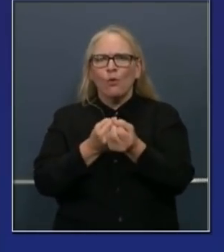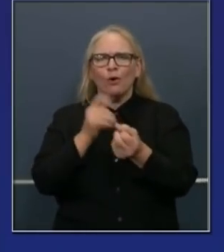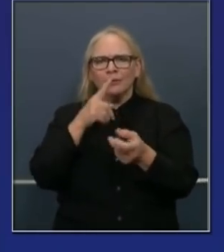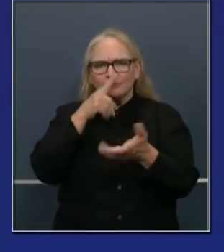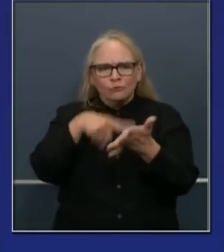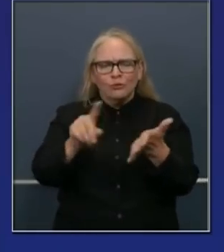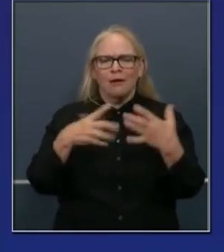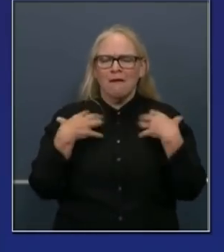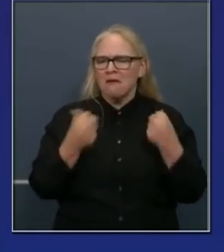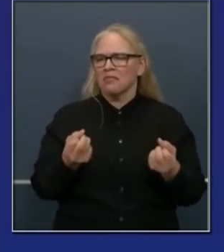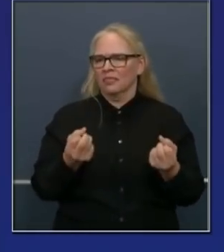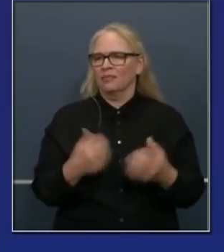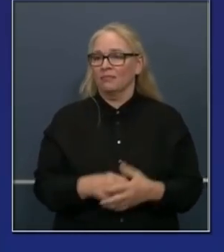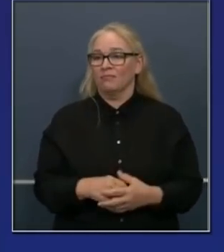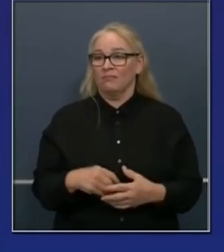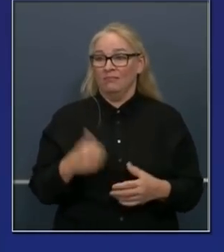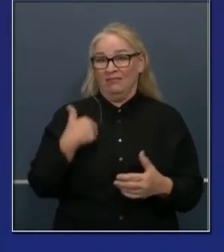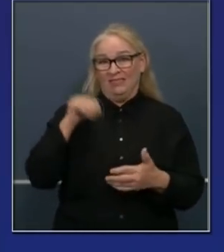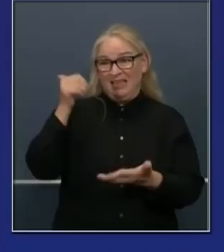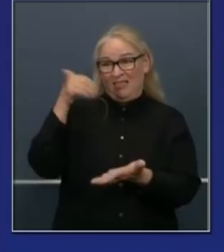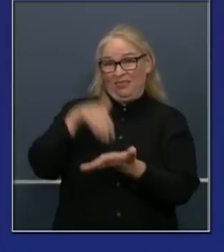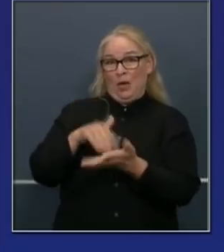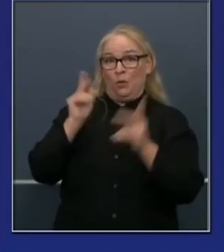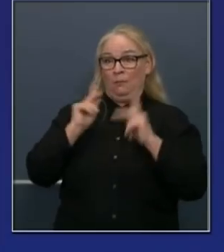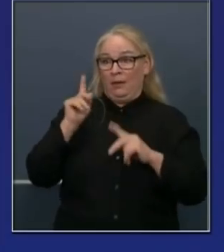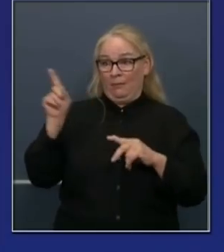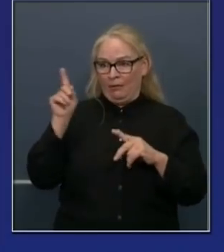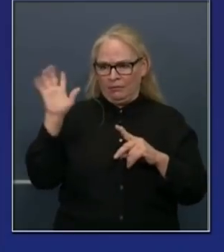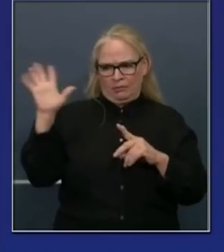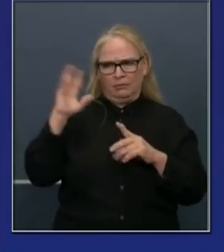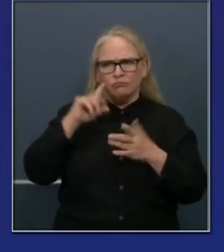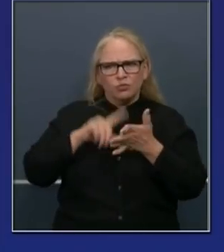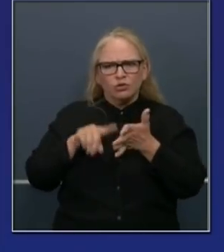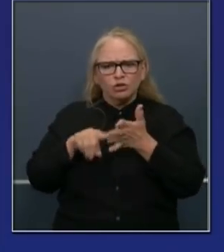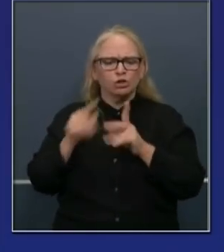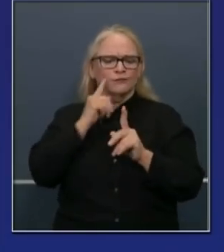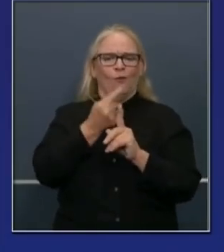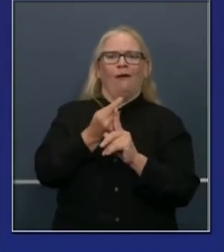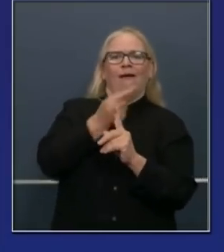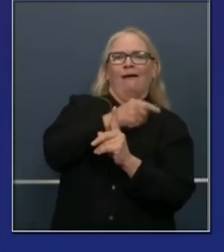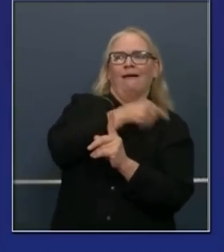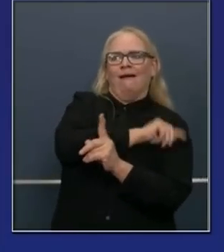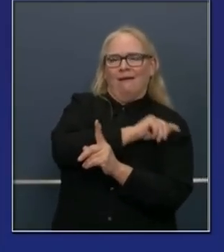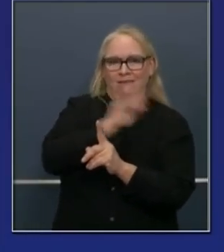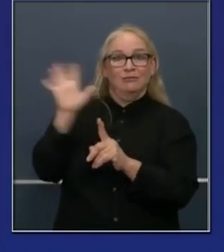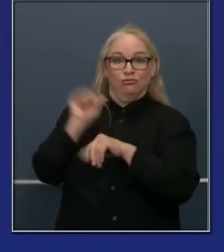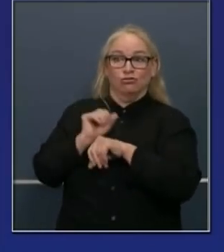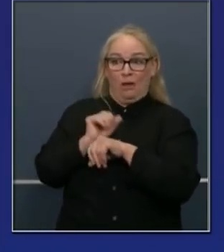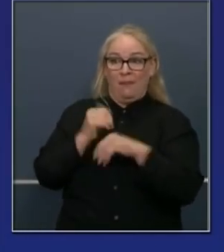SYSTEM TO THE BENEFIT AND SUPPORT OF THE TEN PLUS